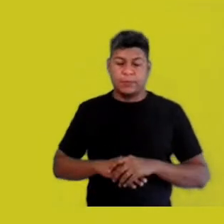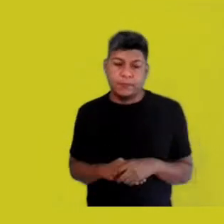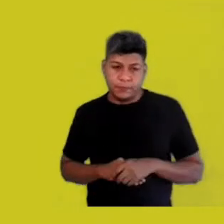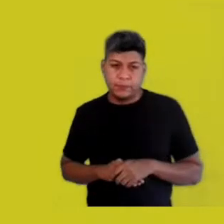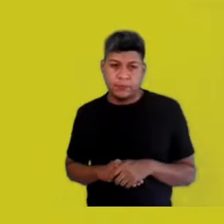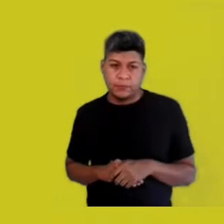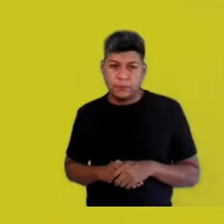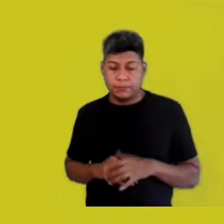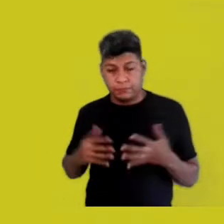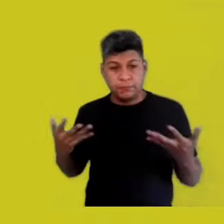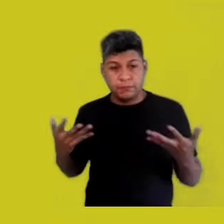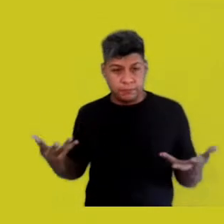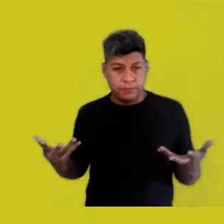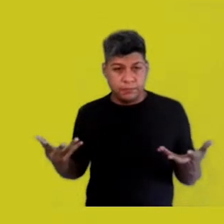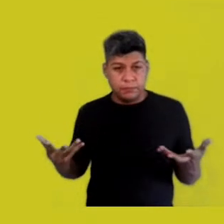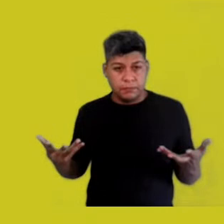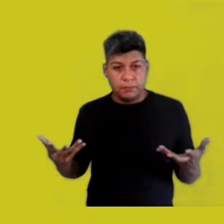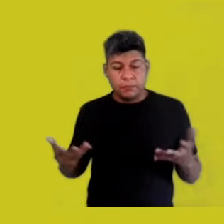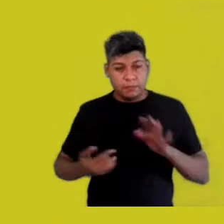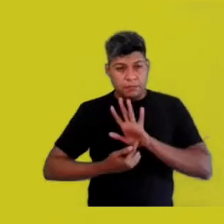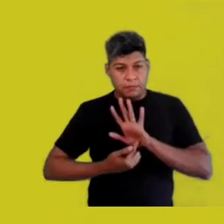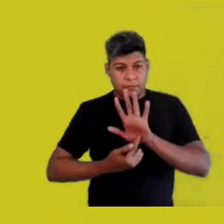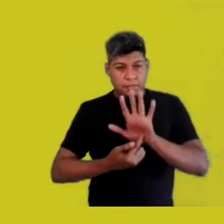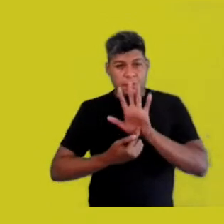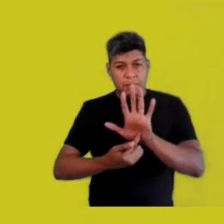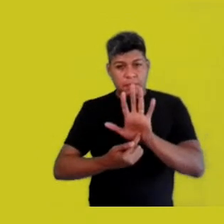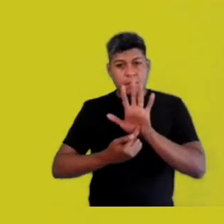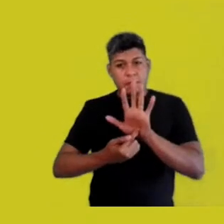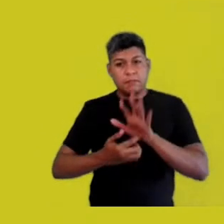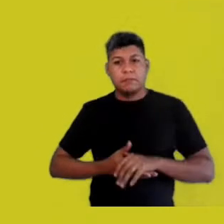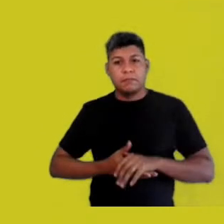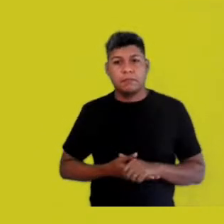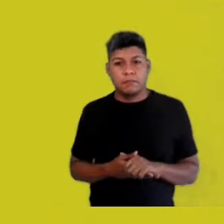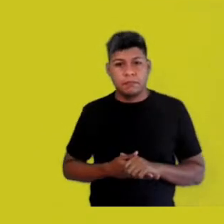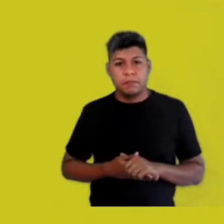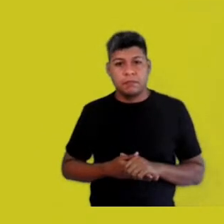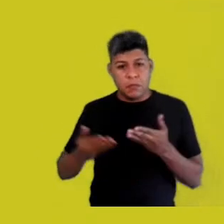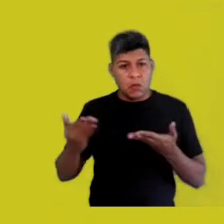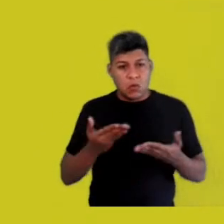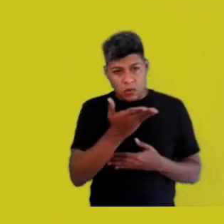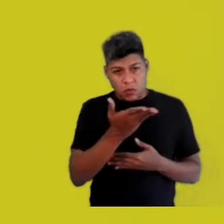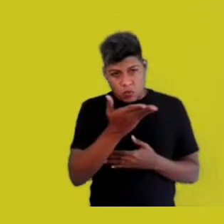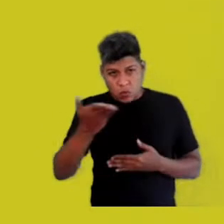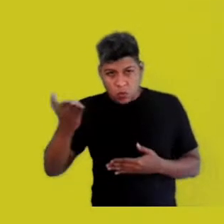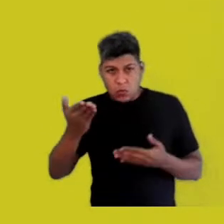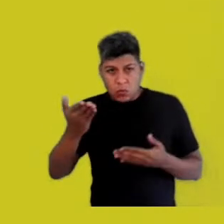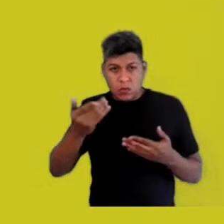So, after this introduction, I invite everyone again to pay attention